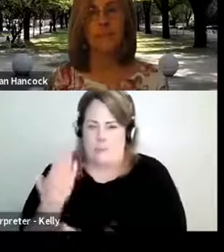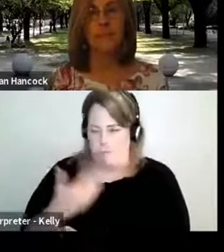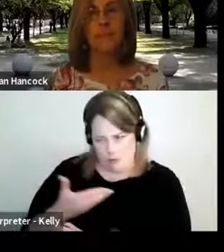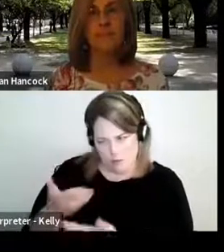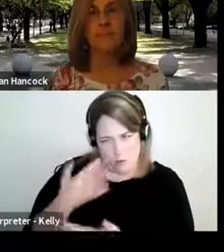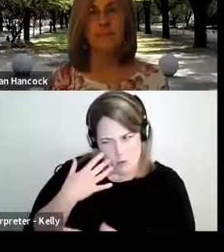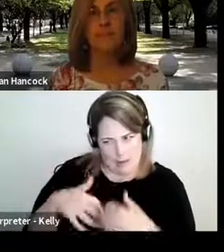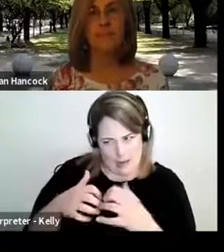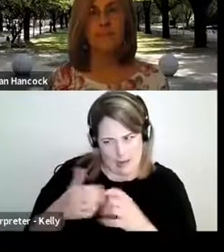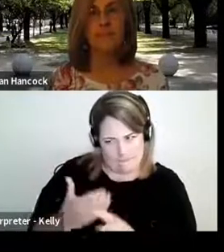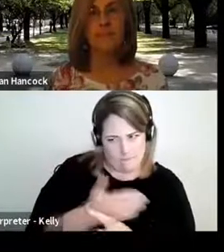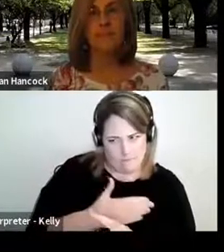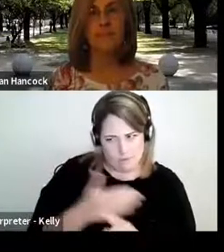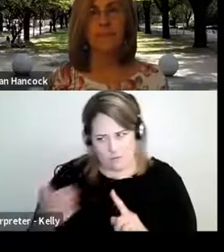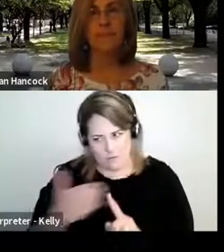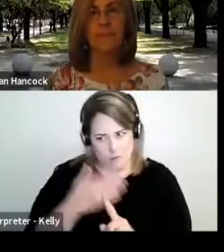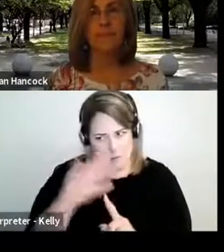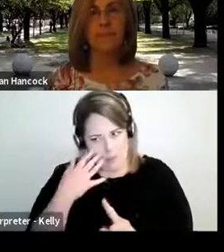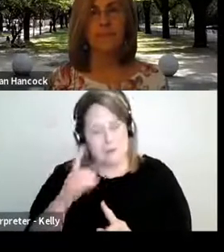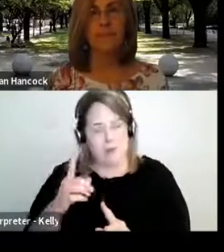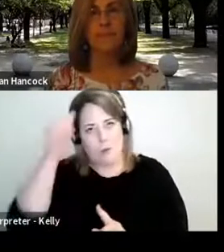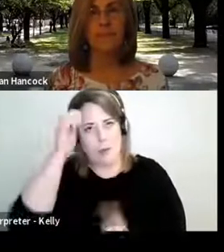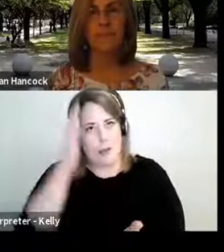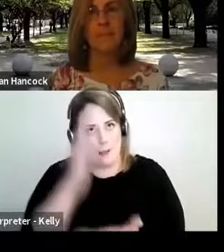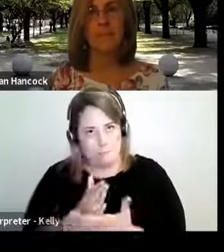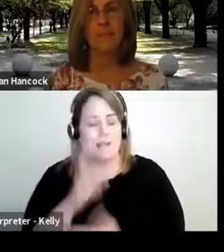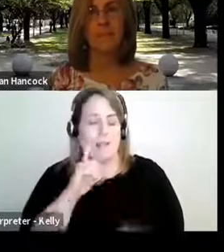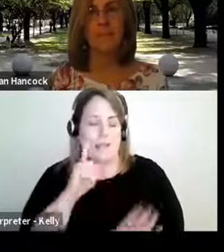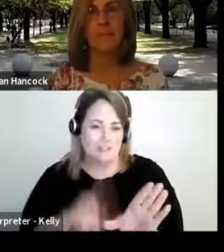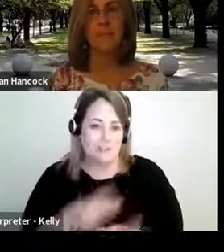earlier in the year or later in the year but we know it was 2019. We feel that it’s been going for